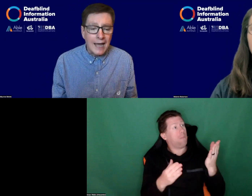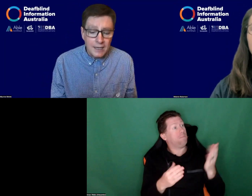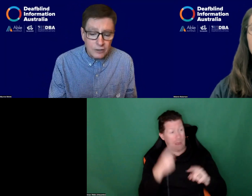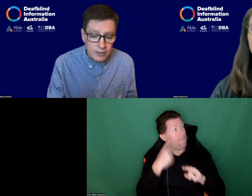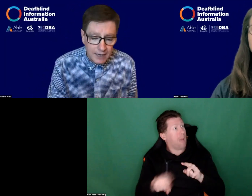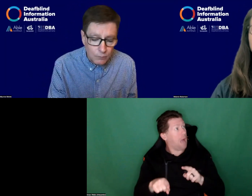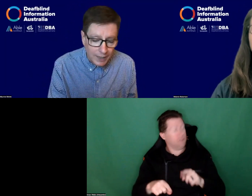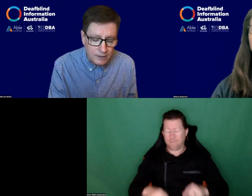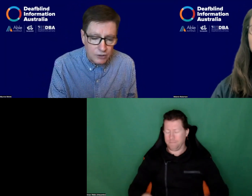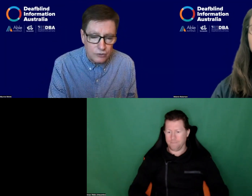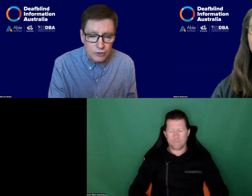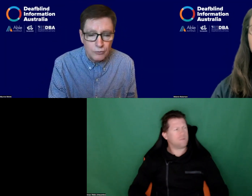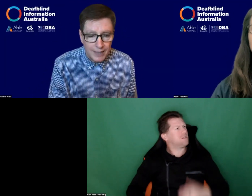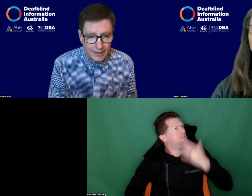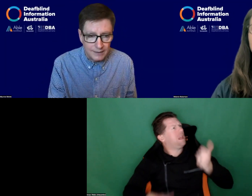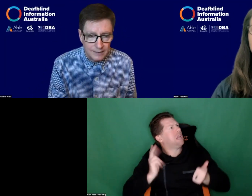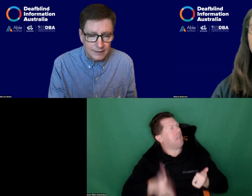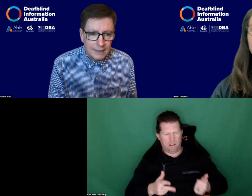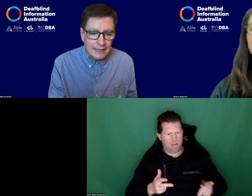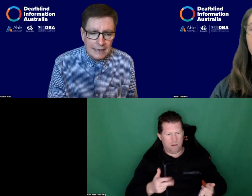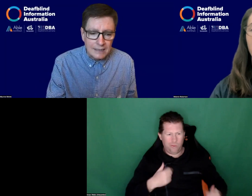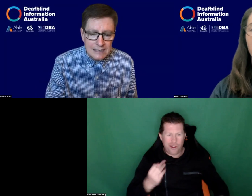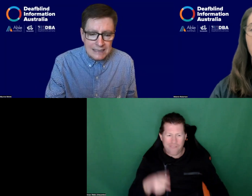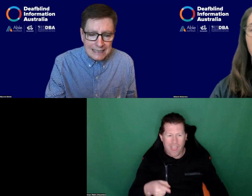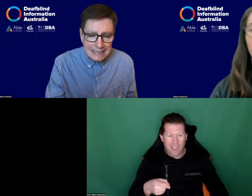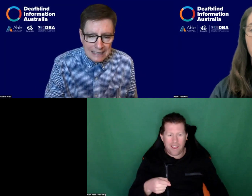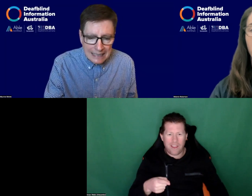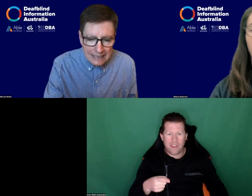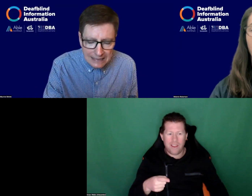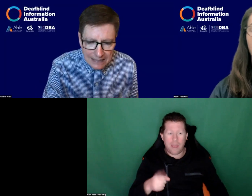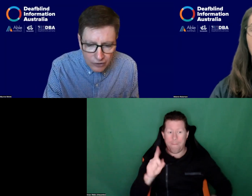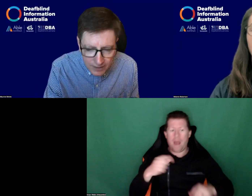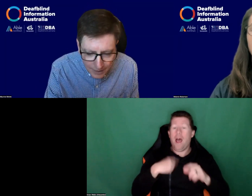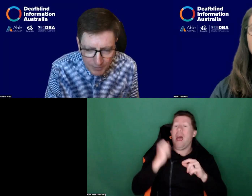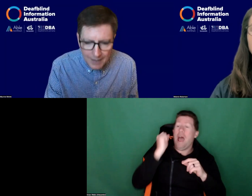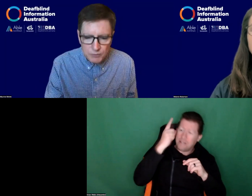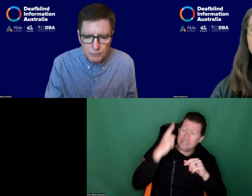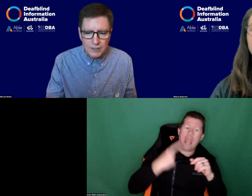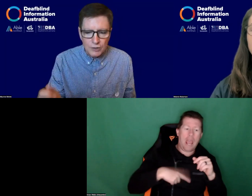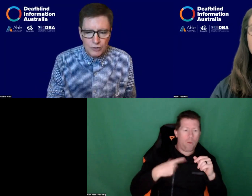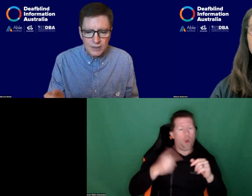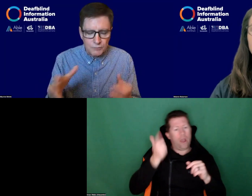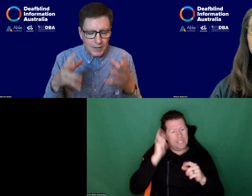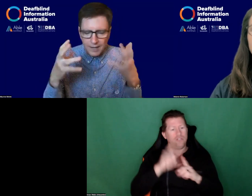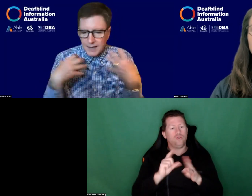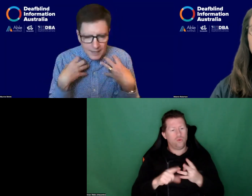I understand why teachers do that. I know, I was a teacher